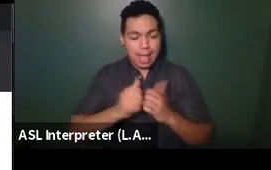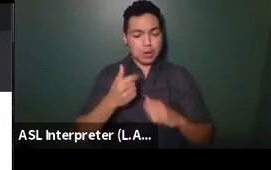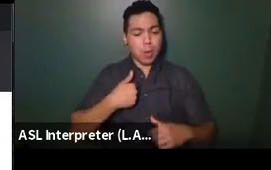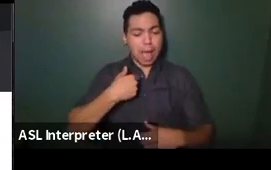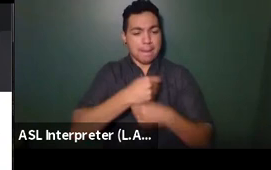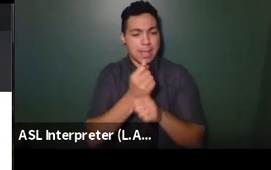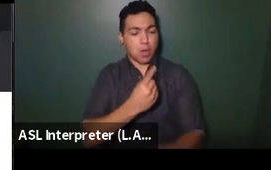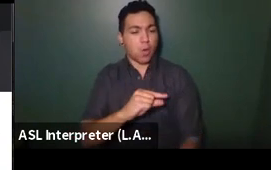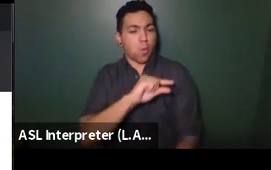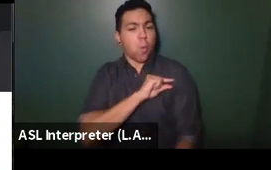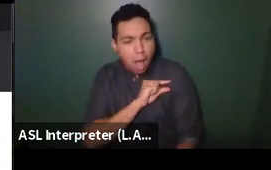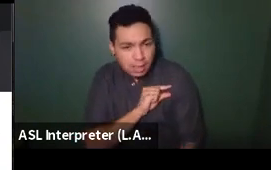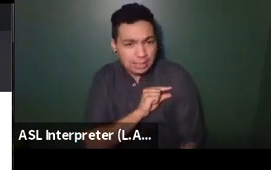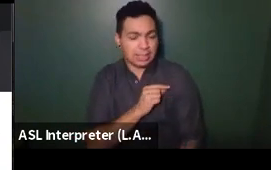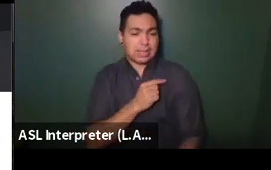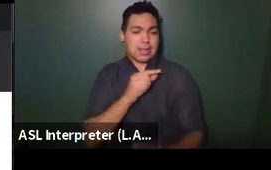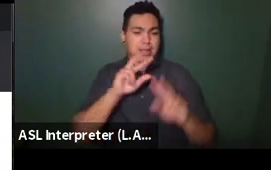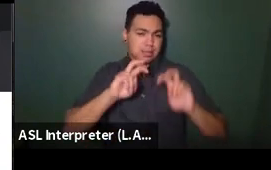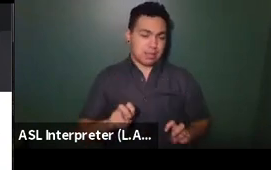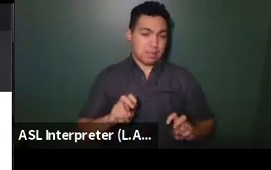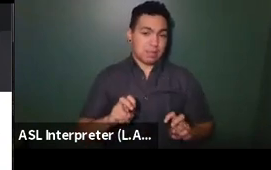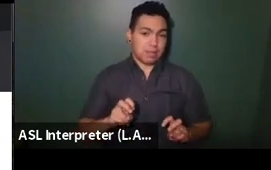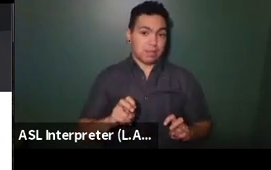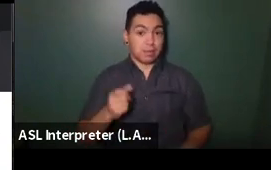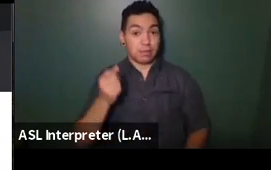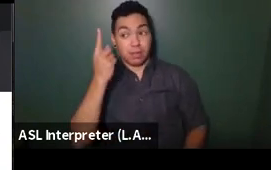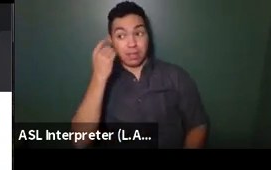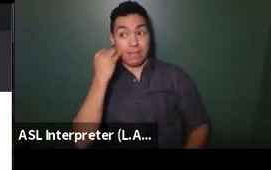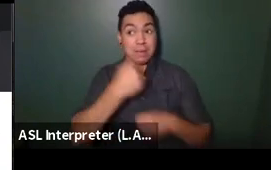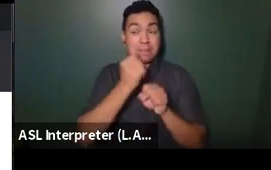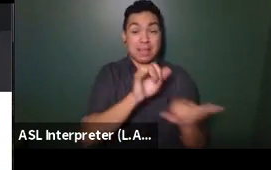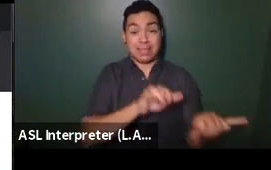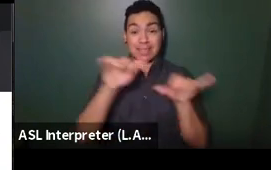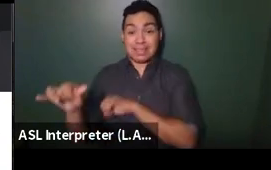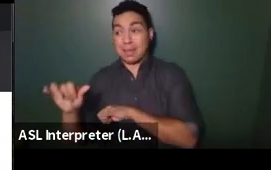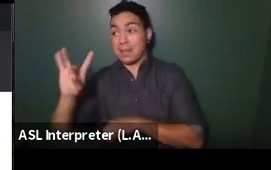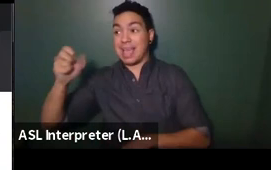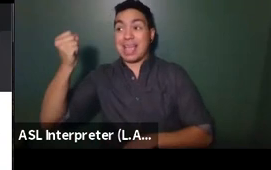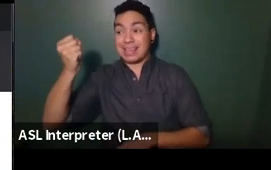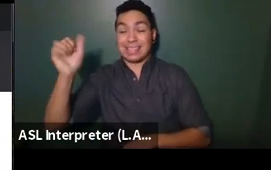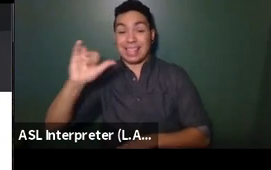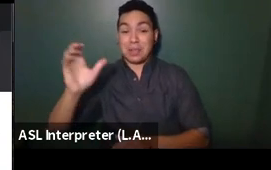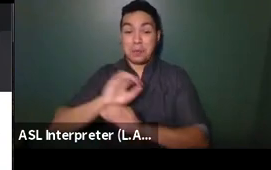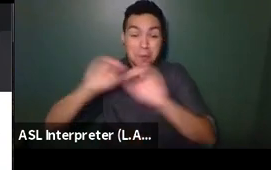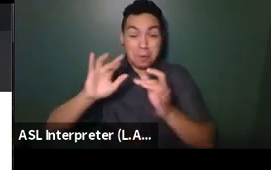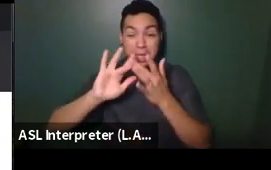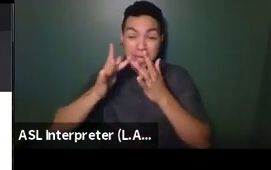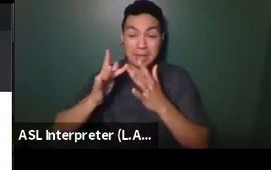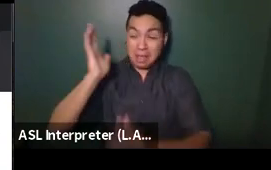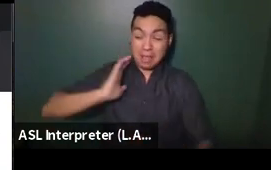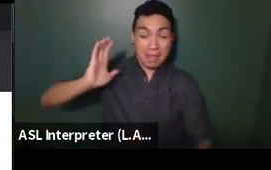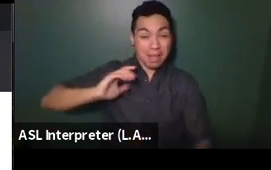Jeff Crawford: To make an assessment, like I had in the 80s, where there was no internet that we were getting on, that's a different kind of test or an assessment of knowledge.